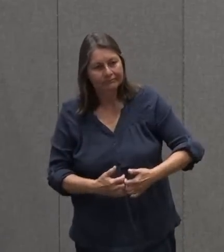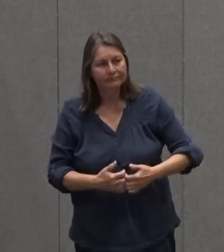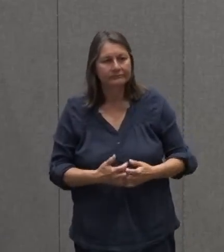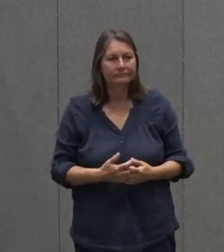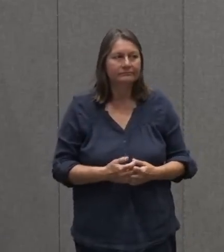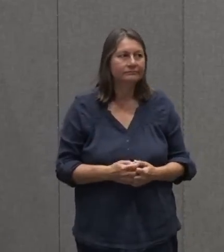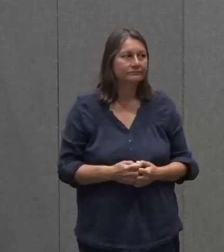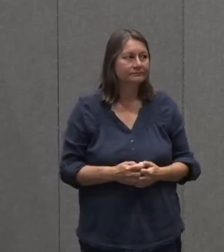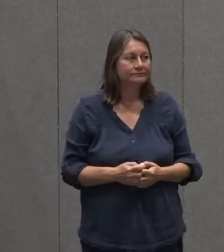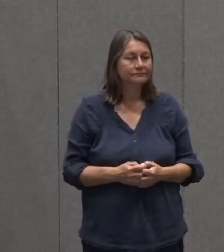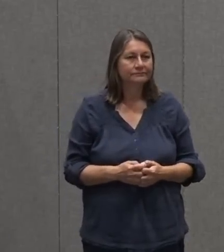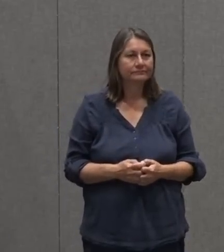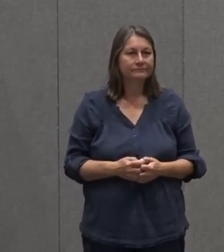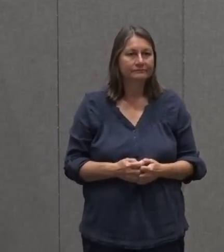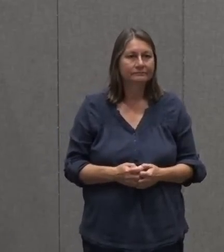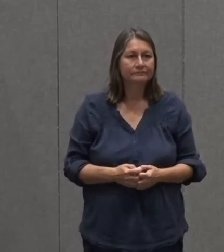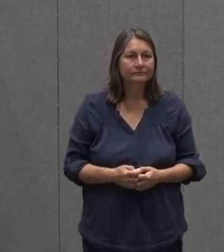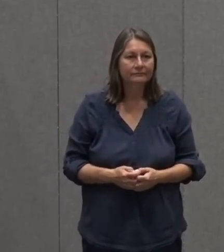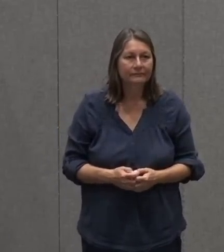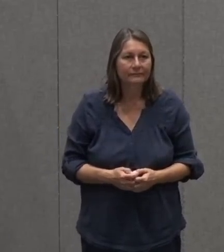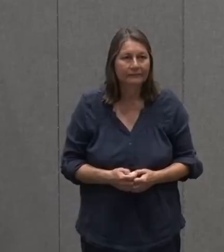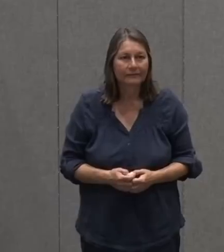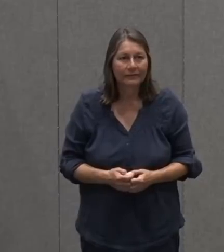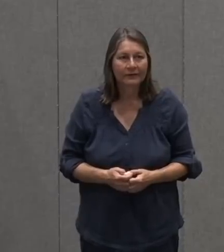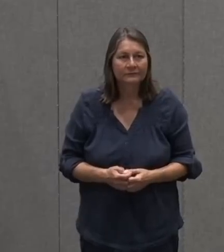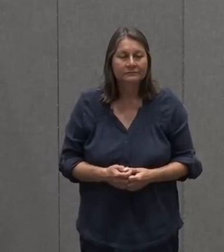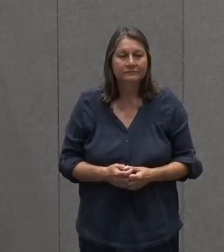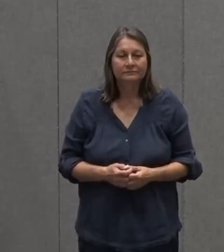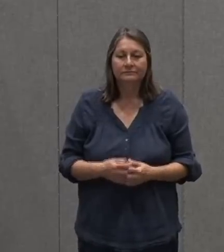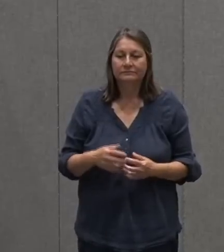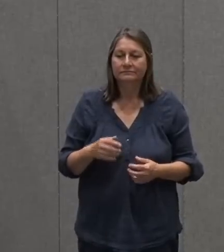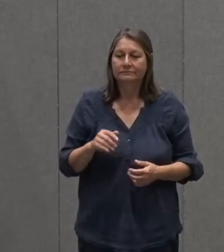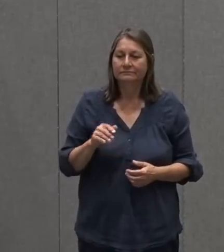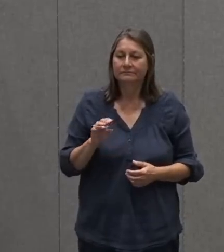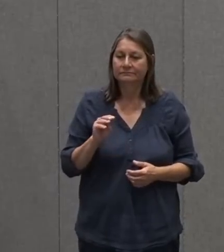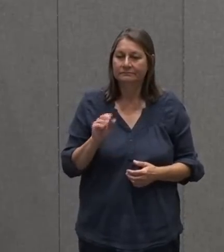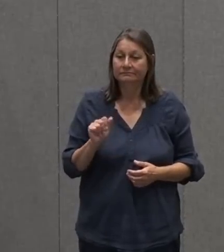Mrs. Gaudet's gonna leave us here and I have another routine